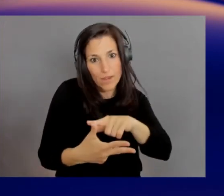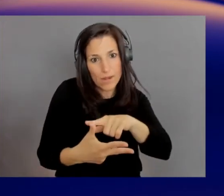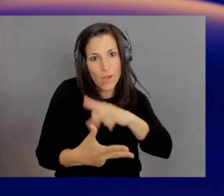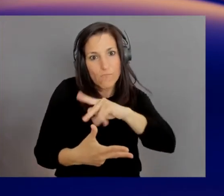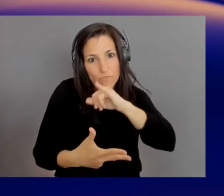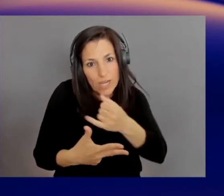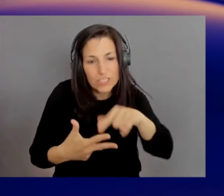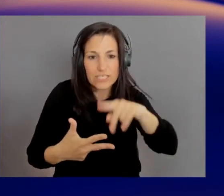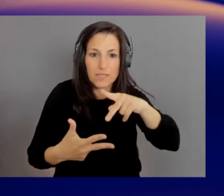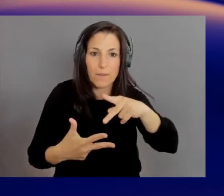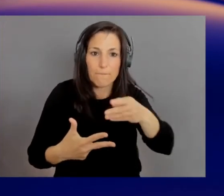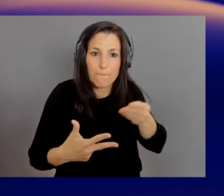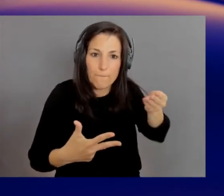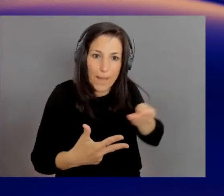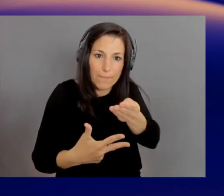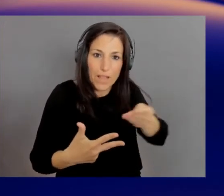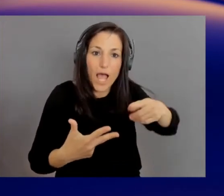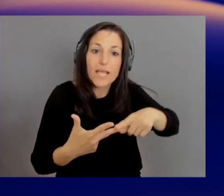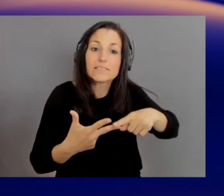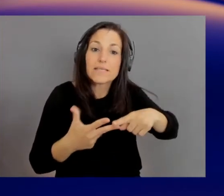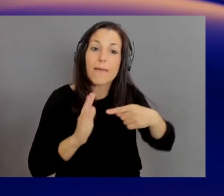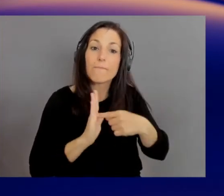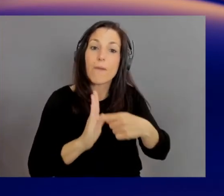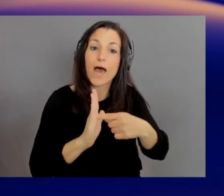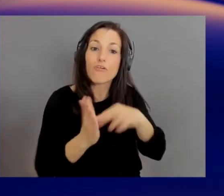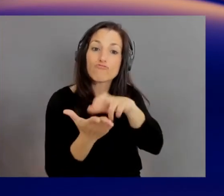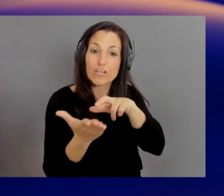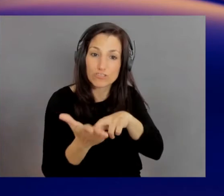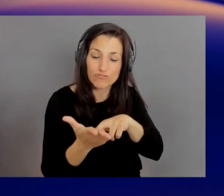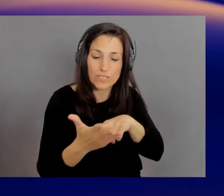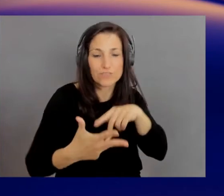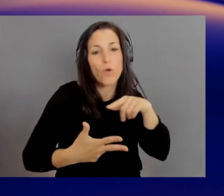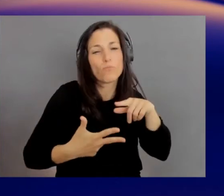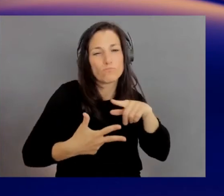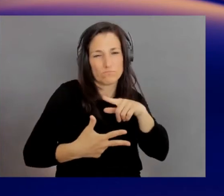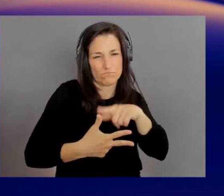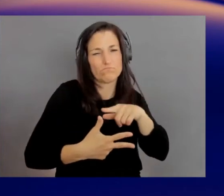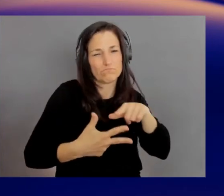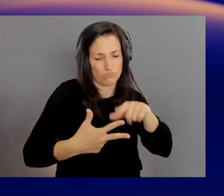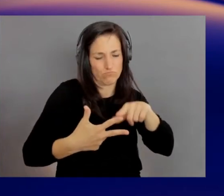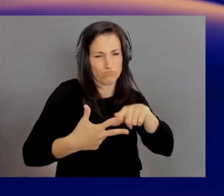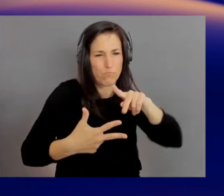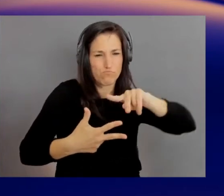So we're gonna go with projects. So what projects allow you to do is essentially instantiate